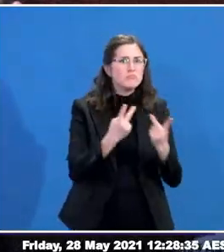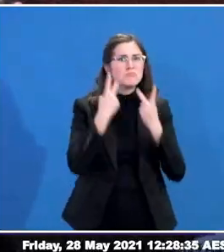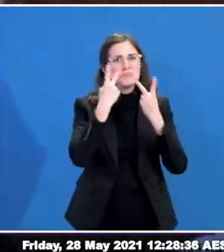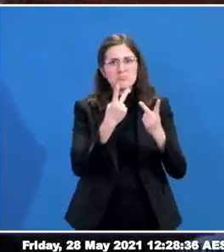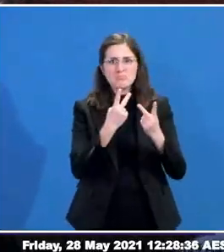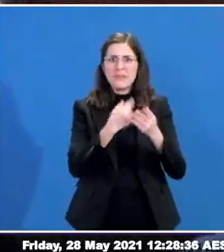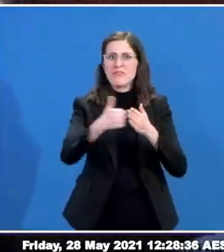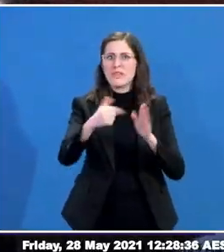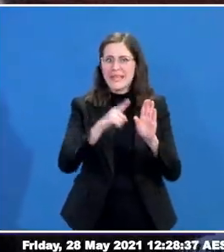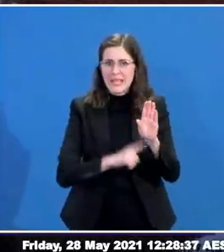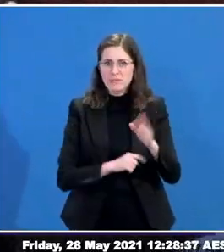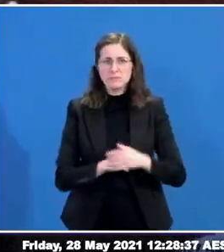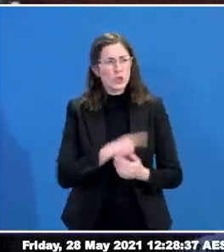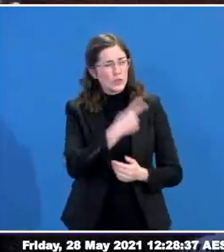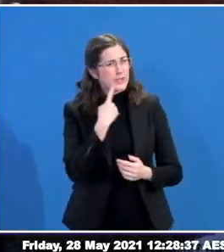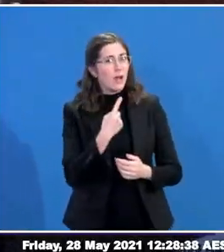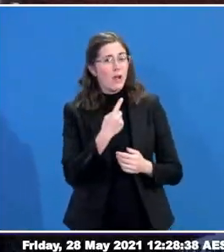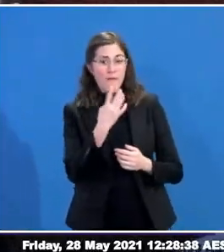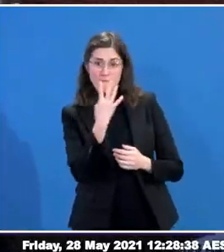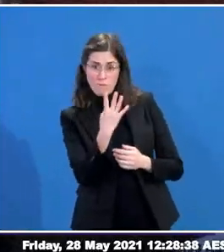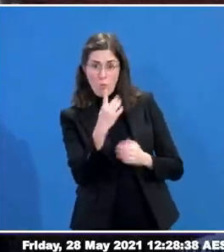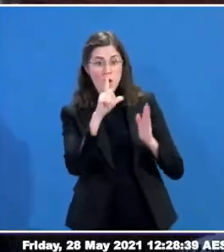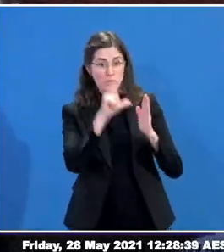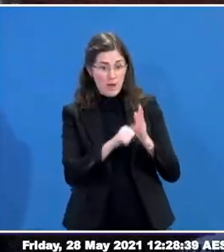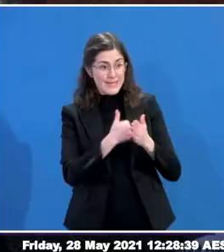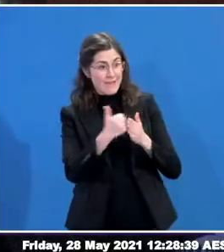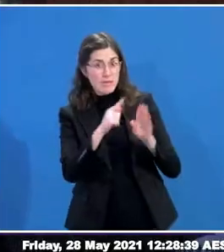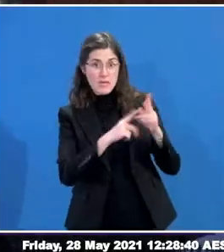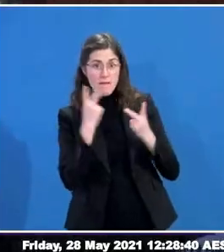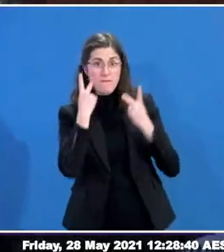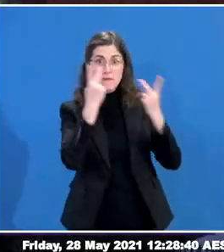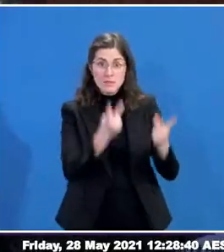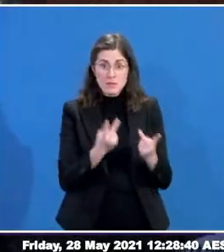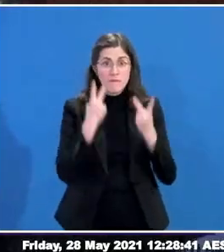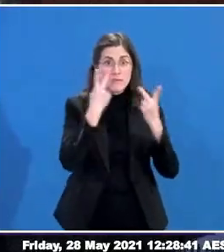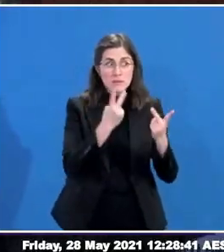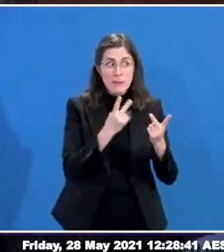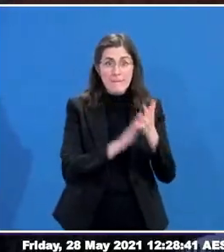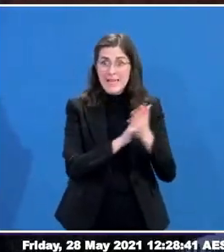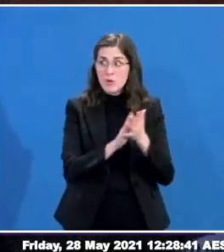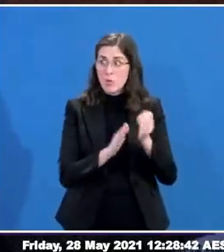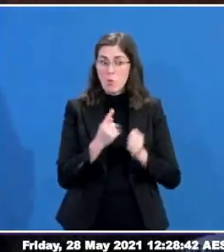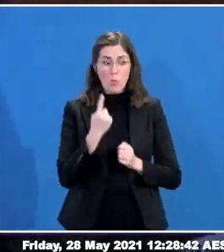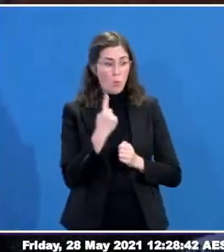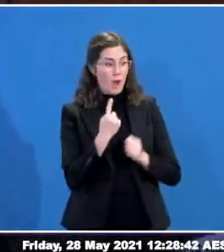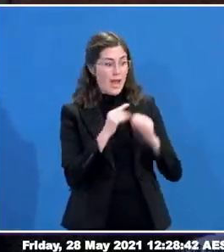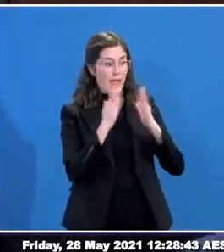And when you said "four visits per year", did you mean you visited one house each time you went on a visit ---